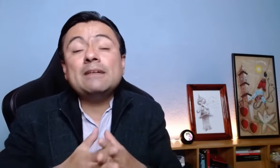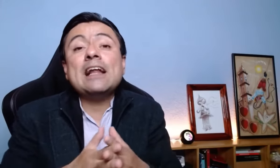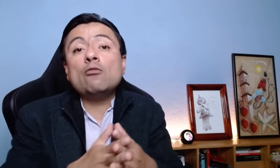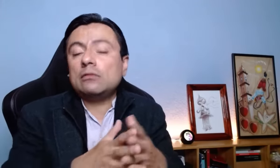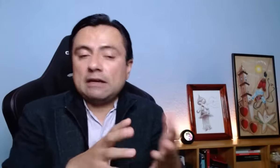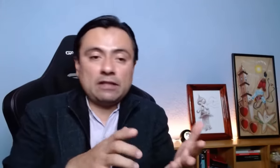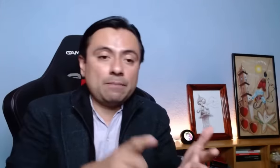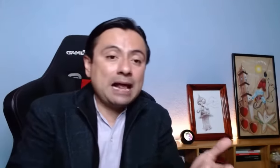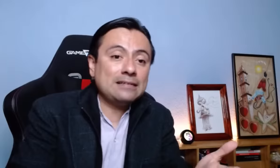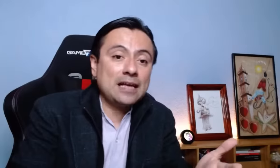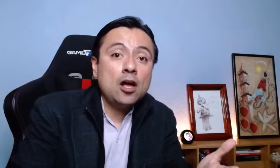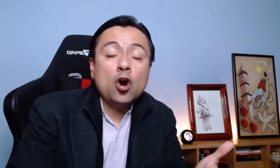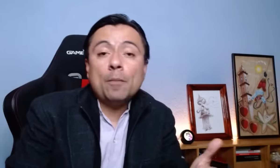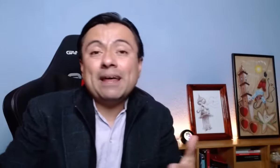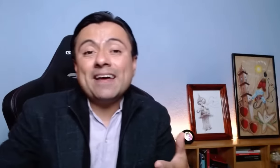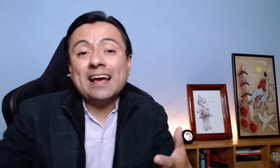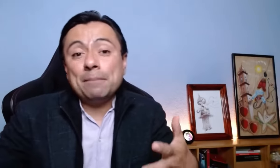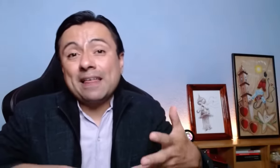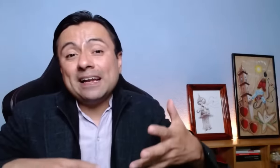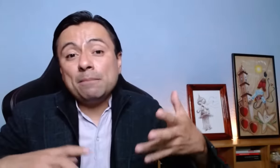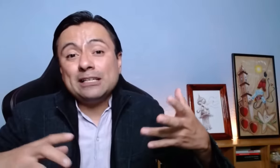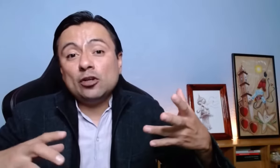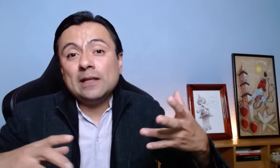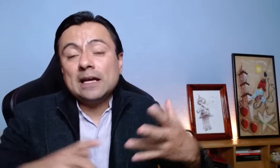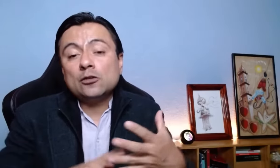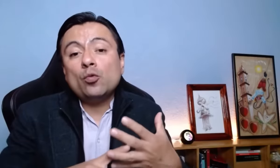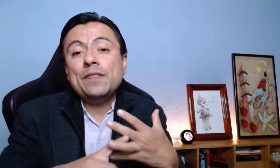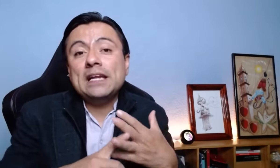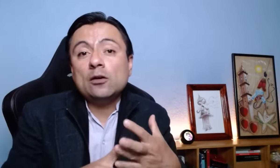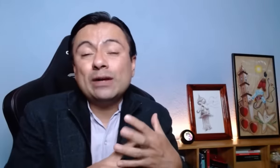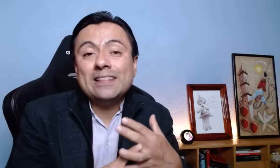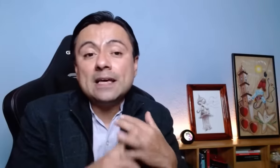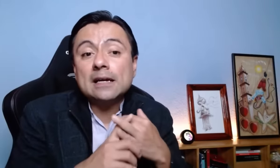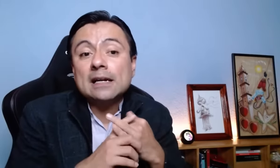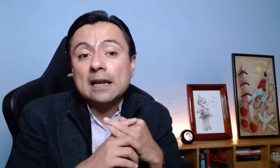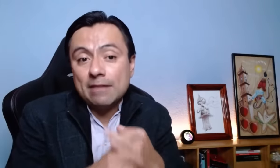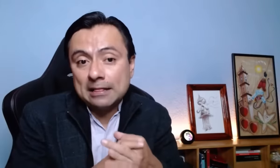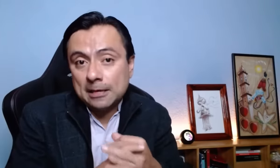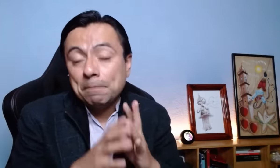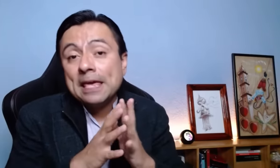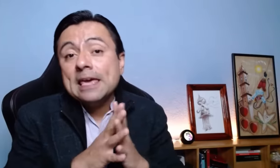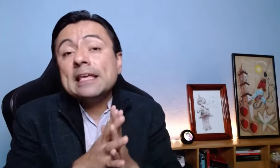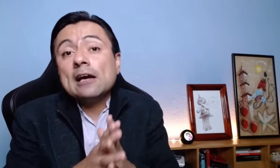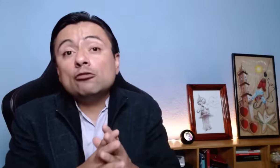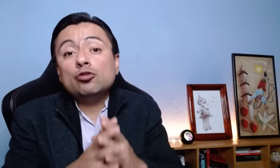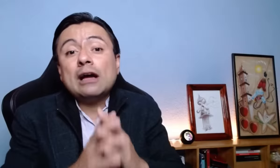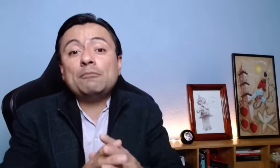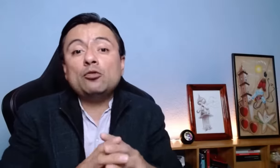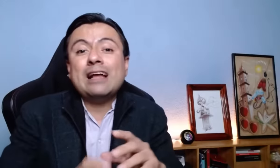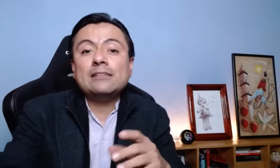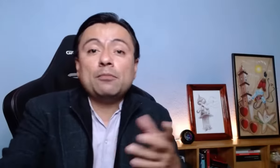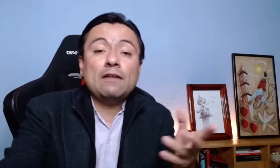have started to drive to describe to a square boss or to give to give impression that he is a delinquent